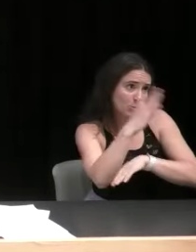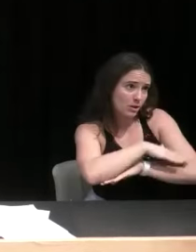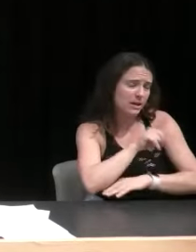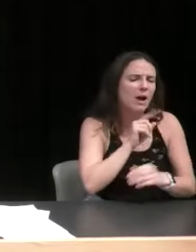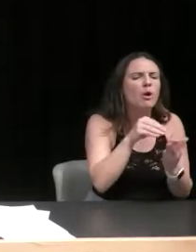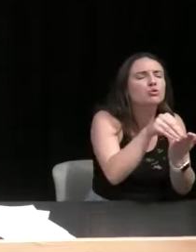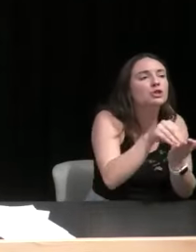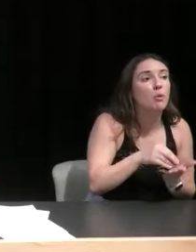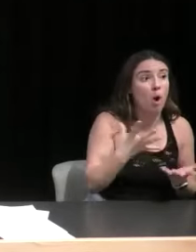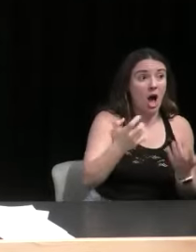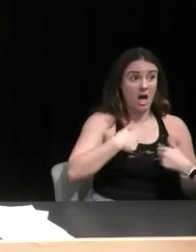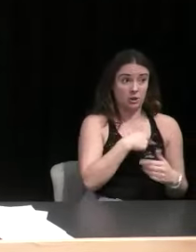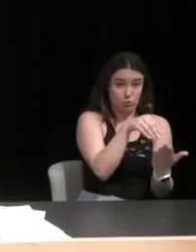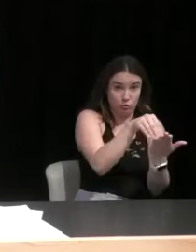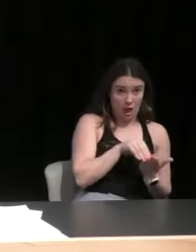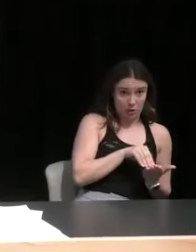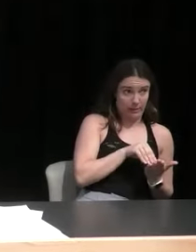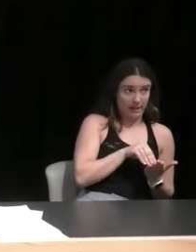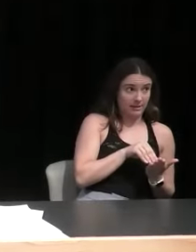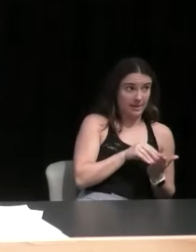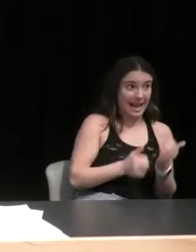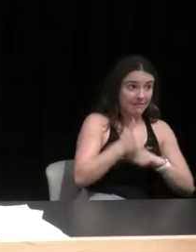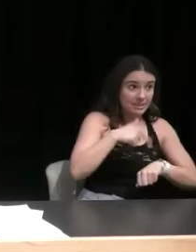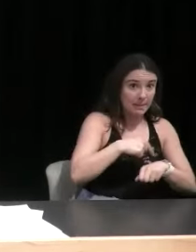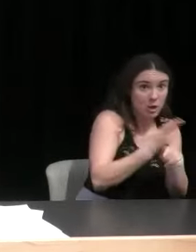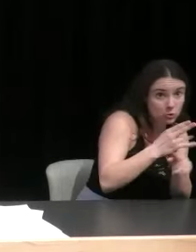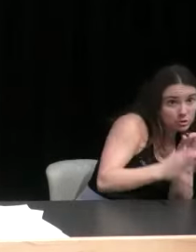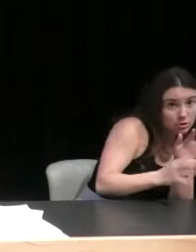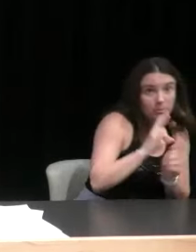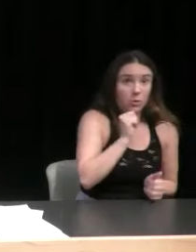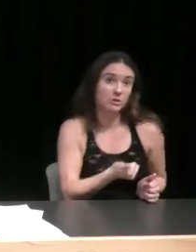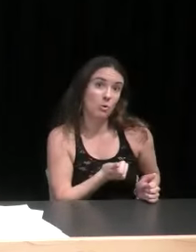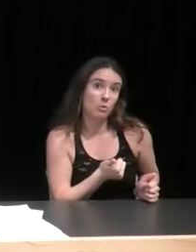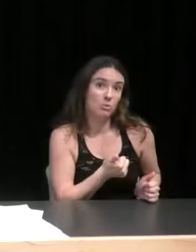interpreter so like I've been asked specifically I needed to document every time I used an